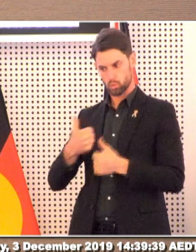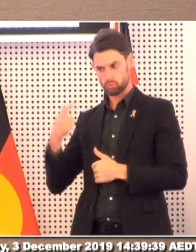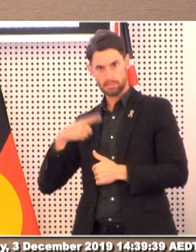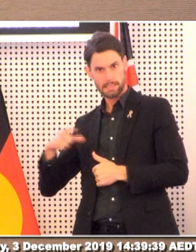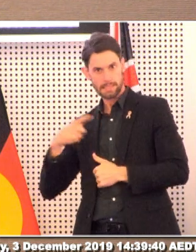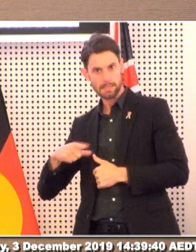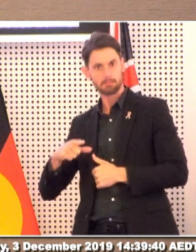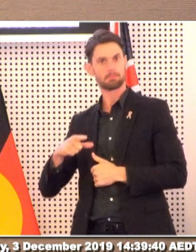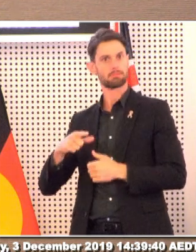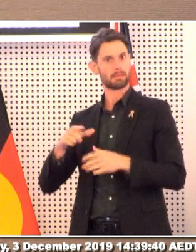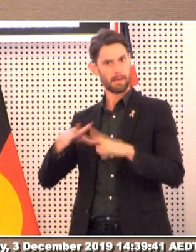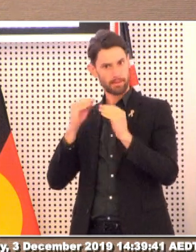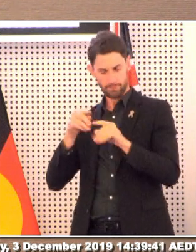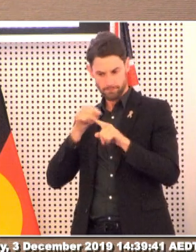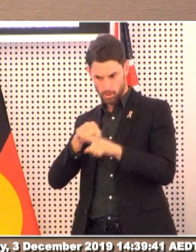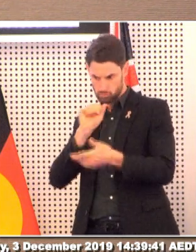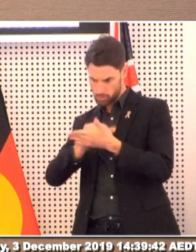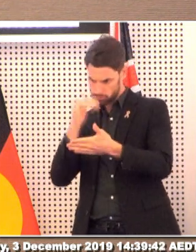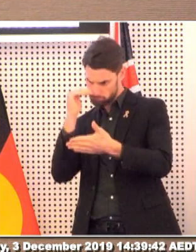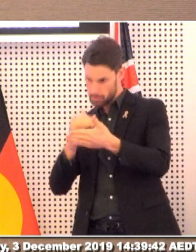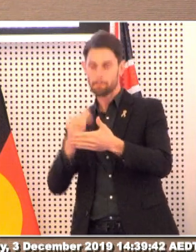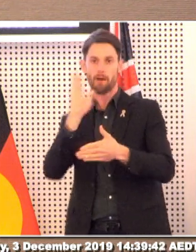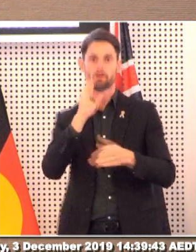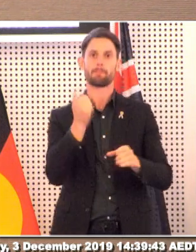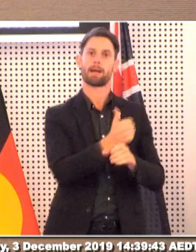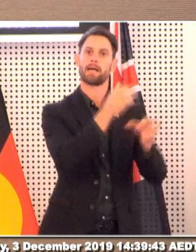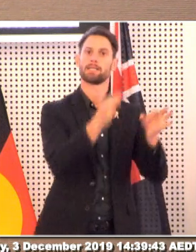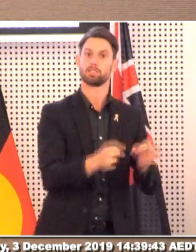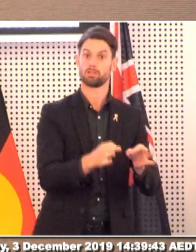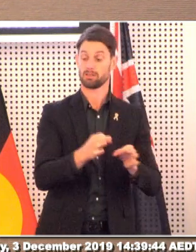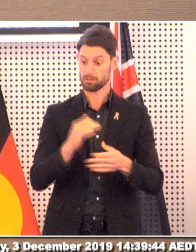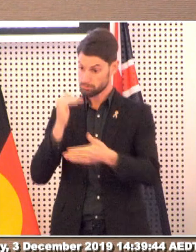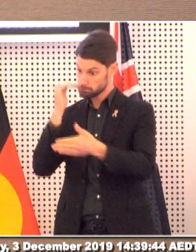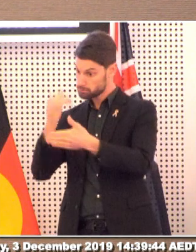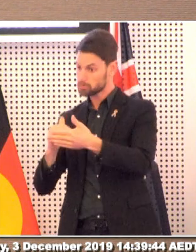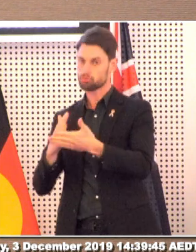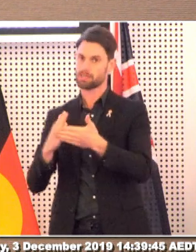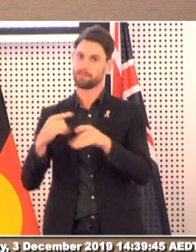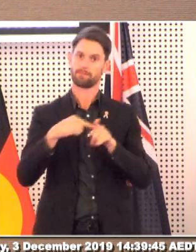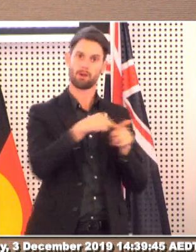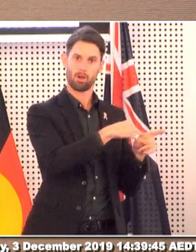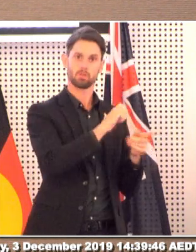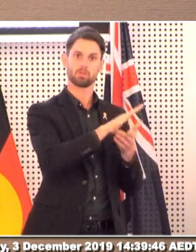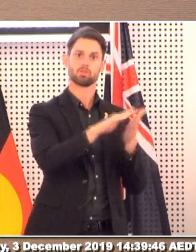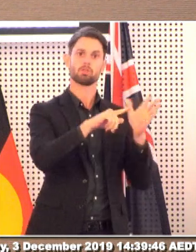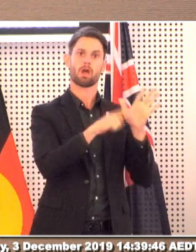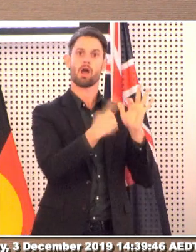So it has a very significant impact on the way we make our decisions and for our accountability.